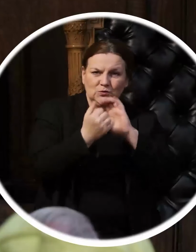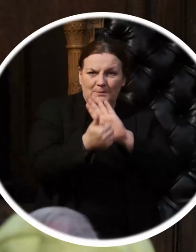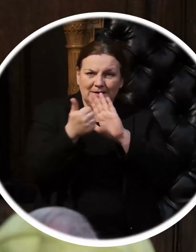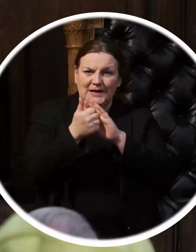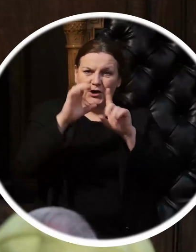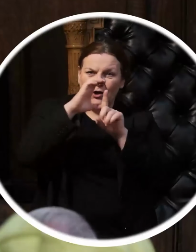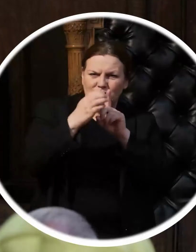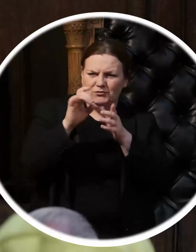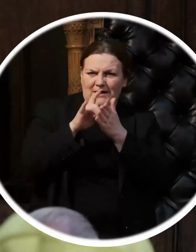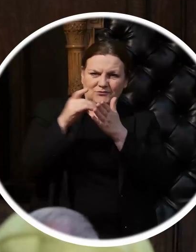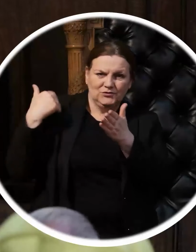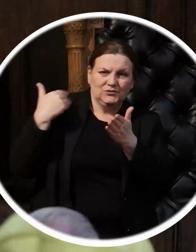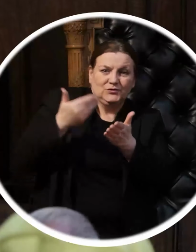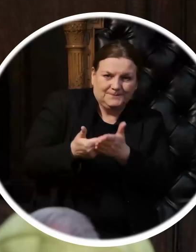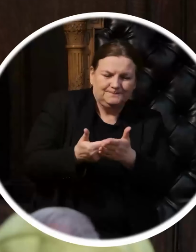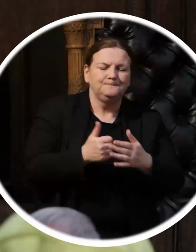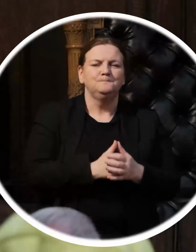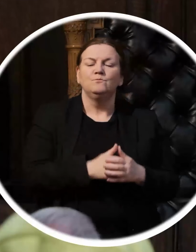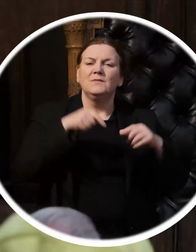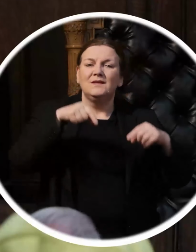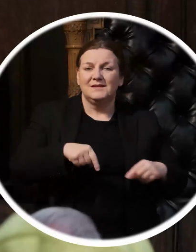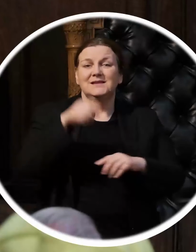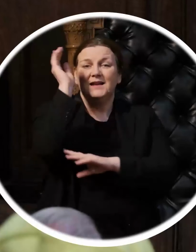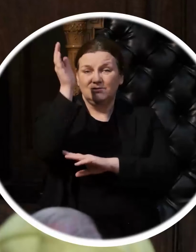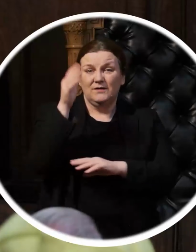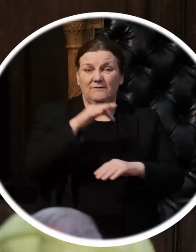So this lecture series is an initiative of the Dublin City Strategic Heritage